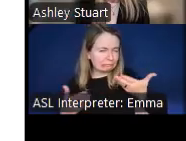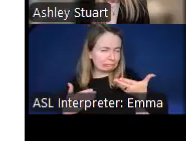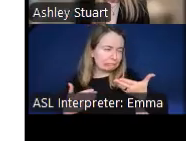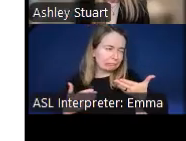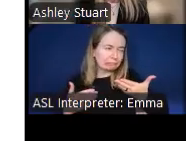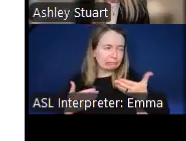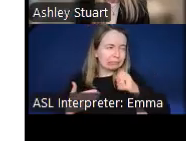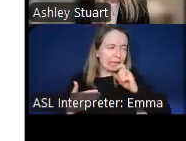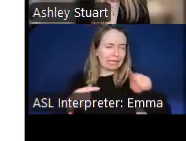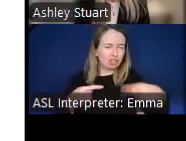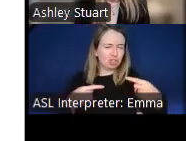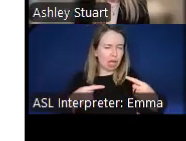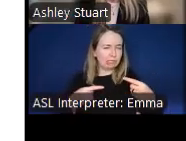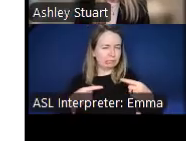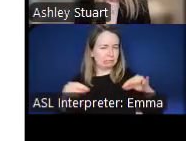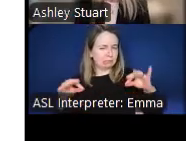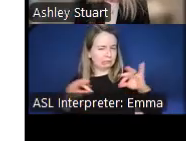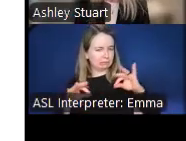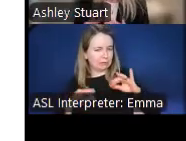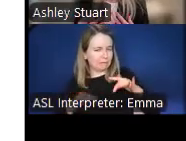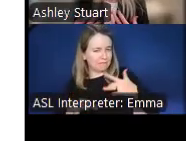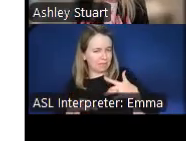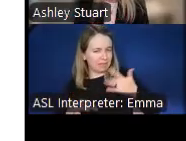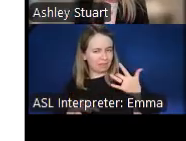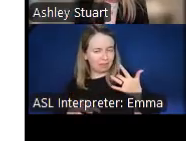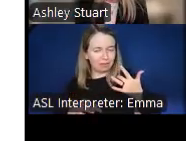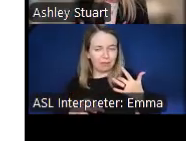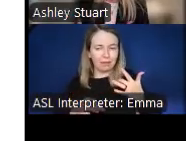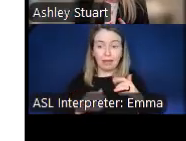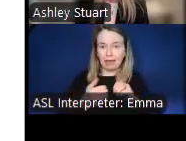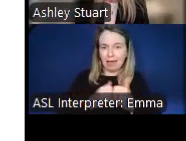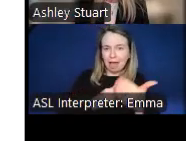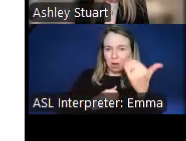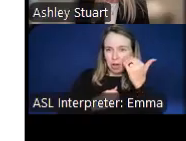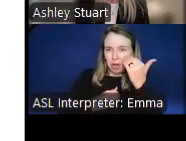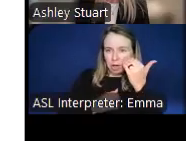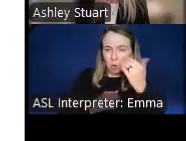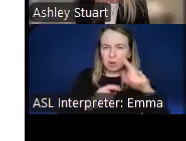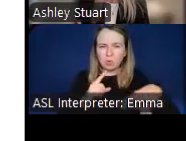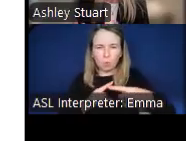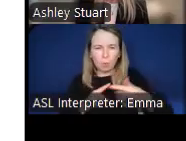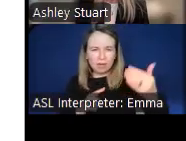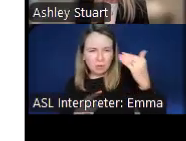feeling meaning, how do I know and when do I know if I should